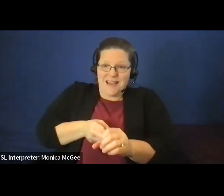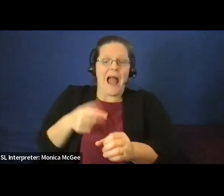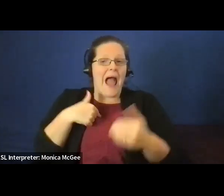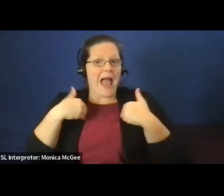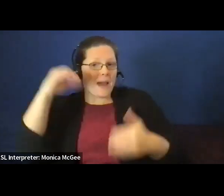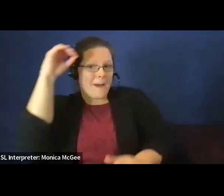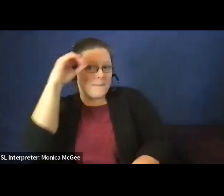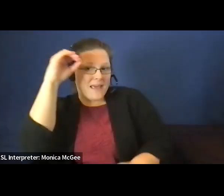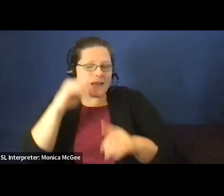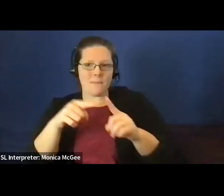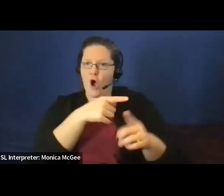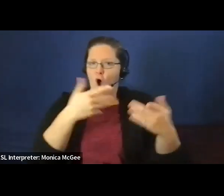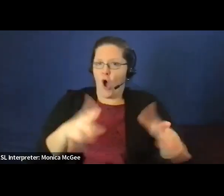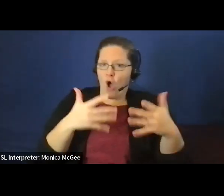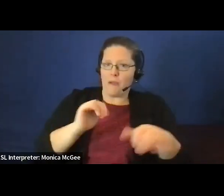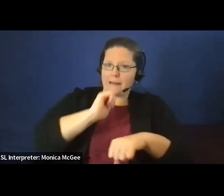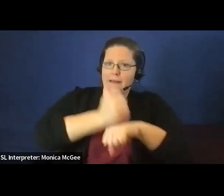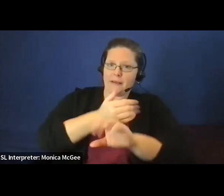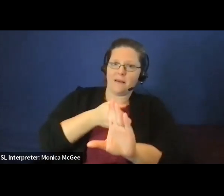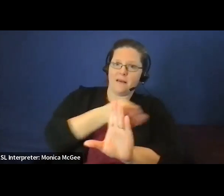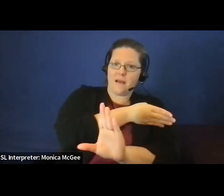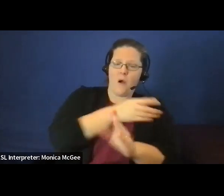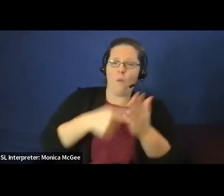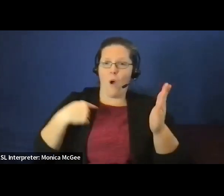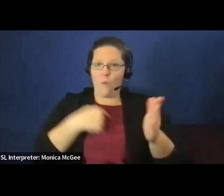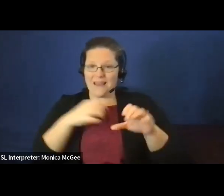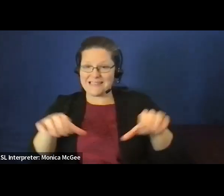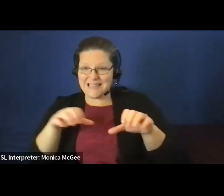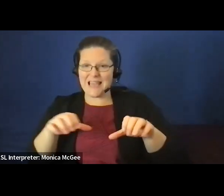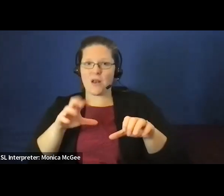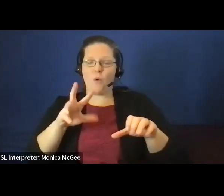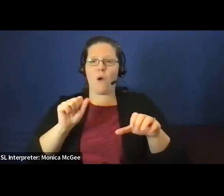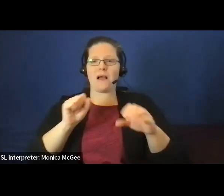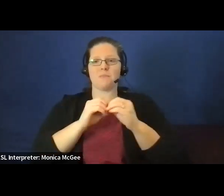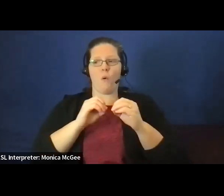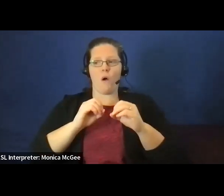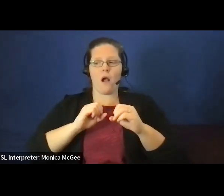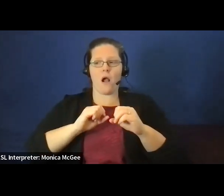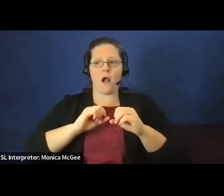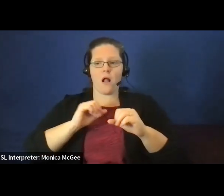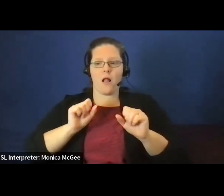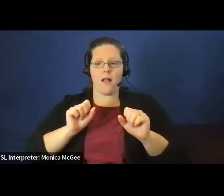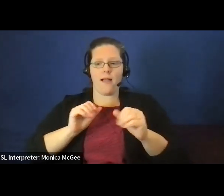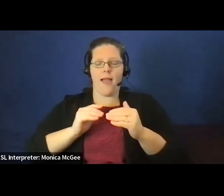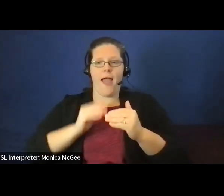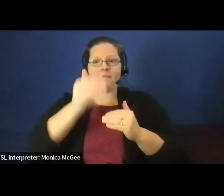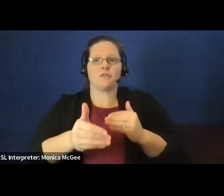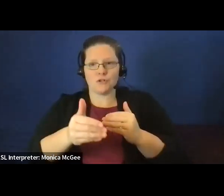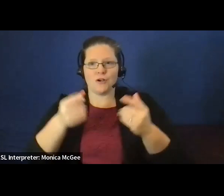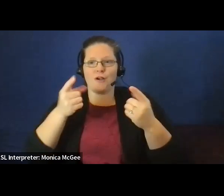understand communications and what do we do and how do we do it. I had just literally started this jobs, so I had a